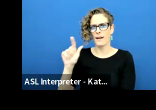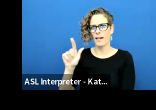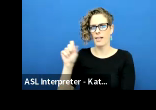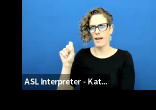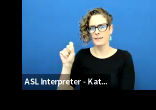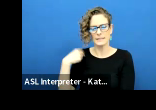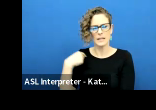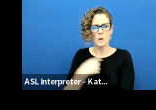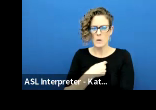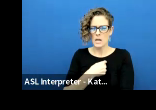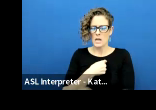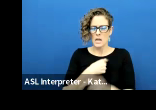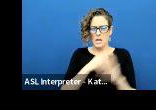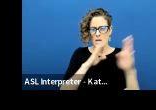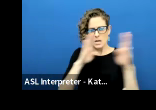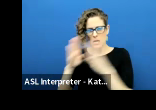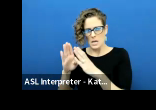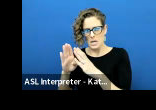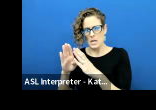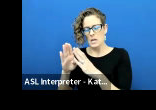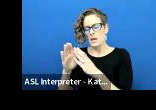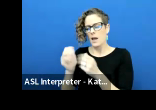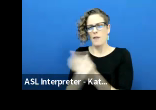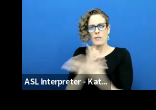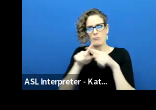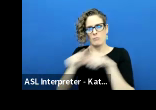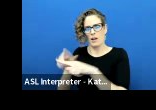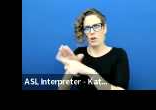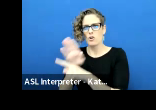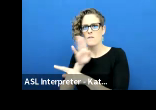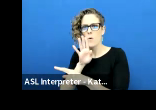whole bunch of things on her ability to use your voice well she very rapidly within six months